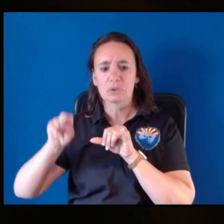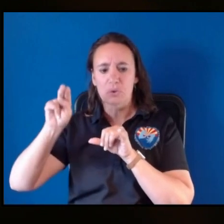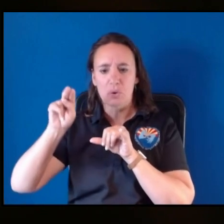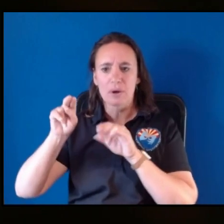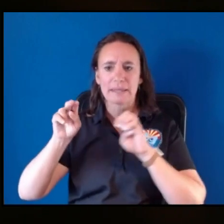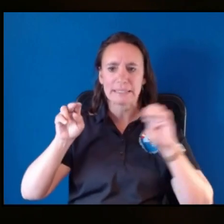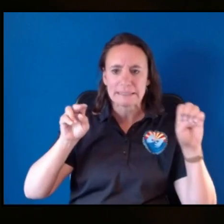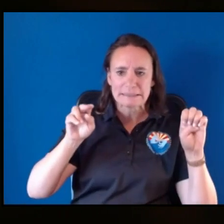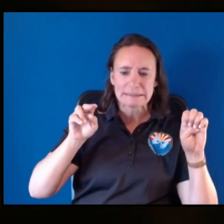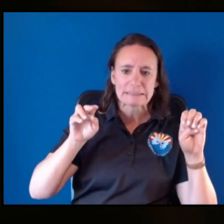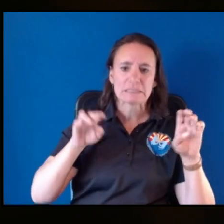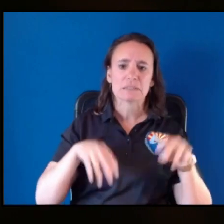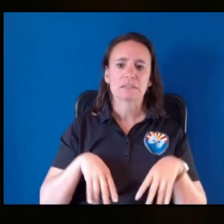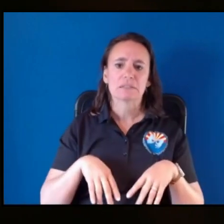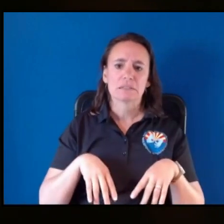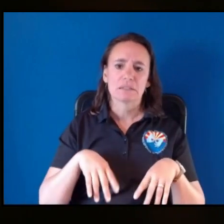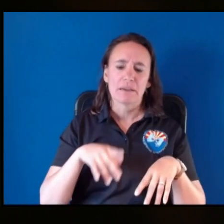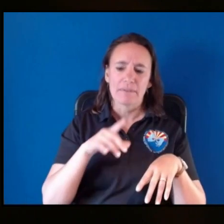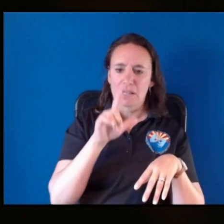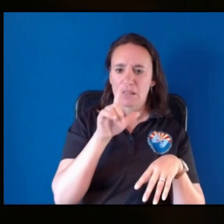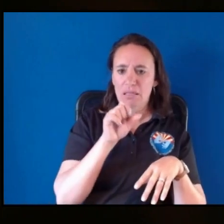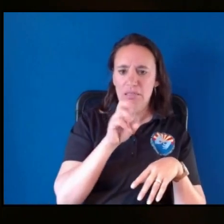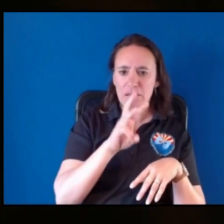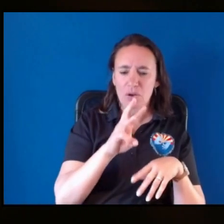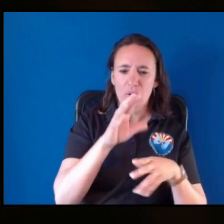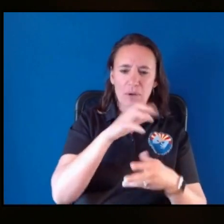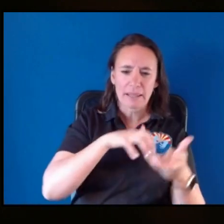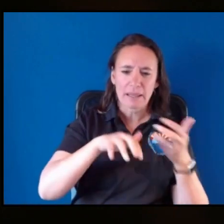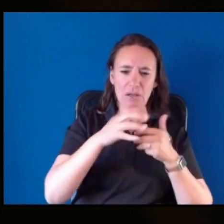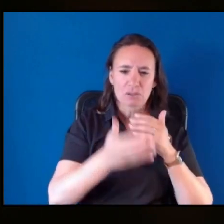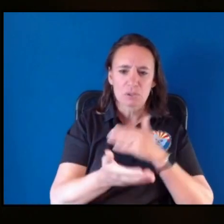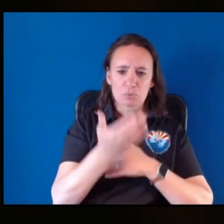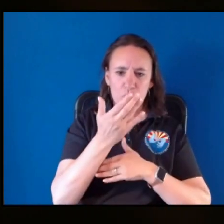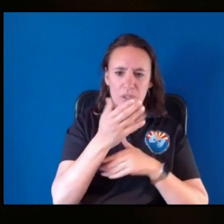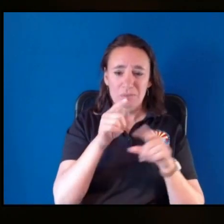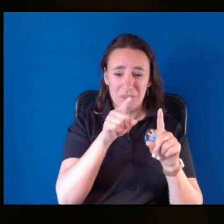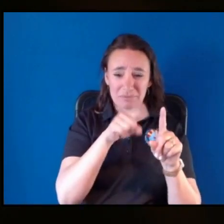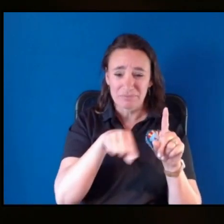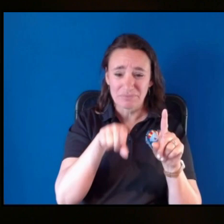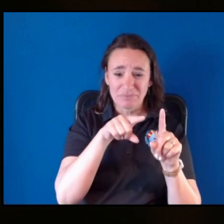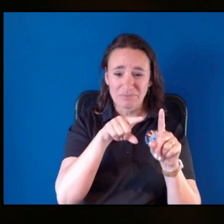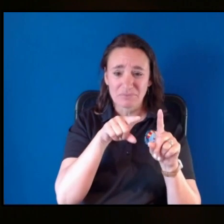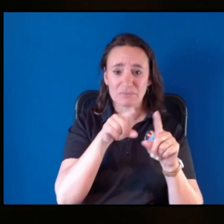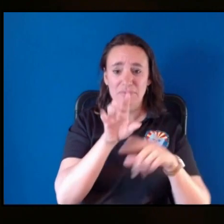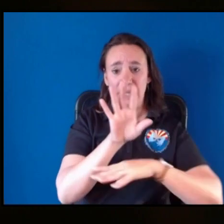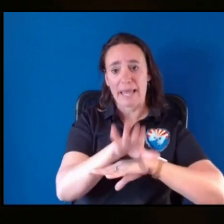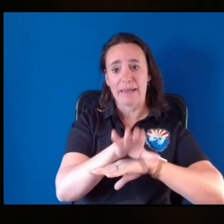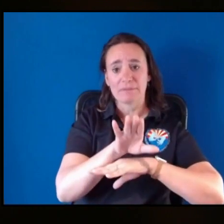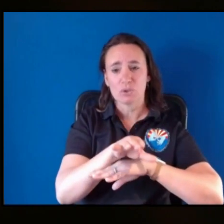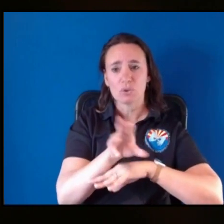low clouds this morning associated with that. But here we are, and this afternoon, the west winds take back over and push